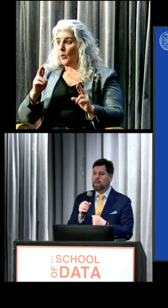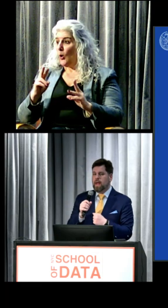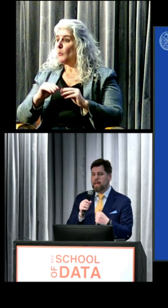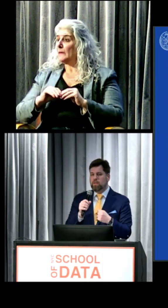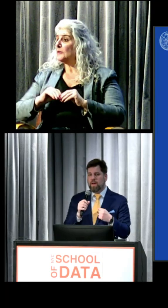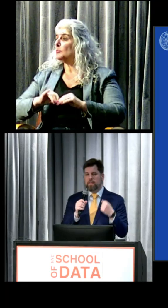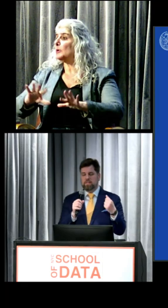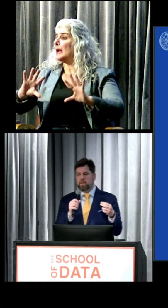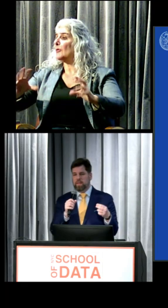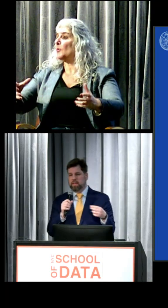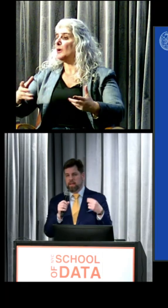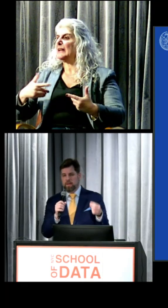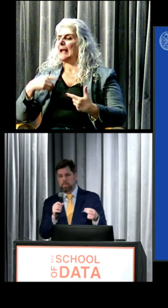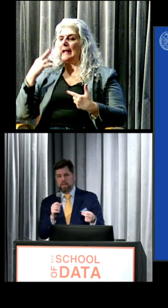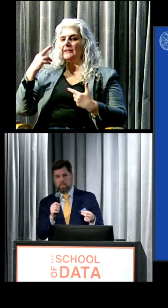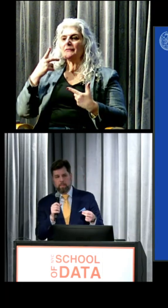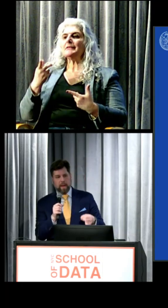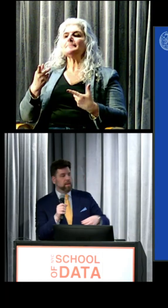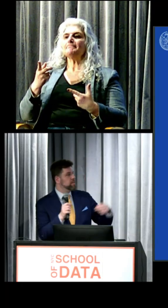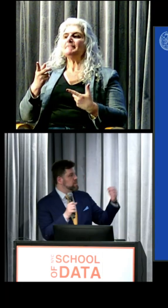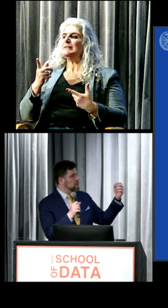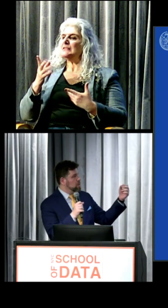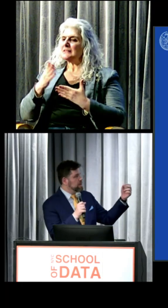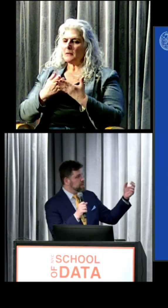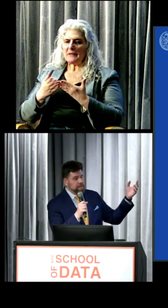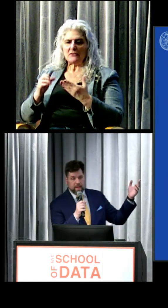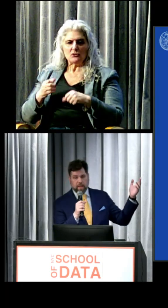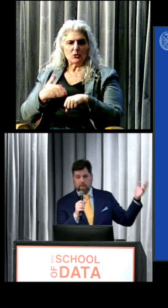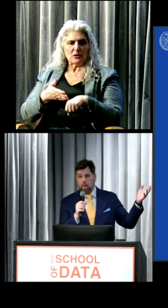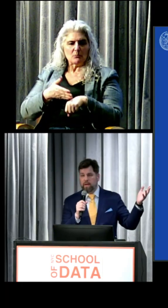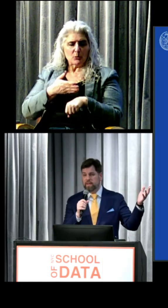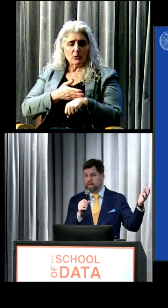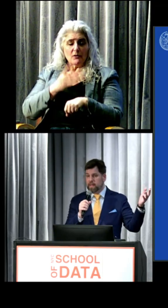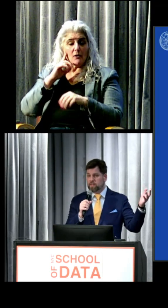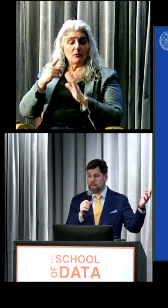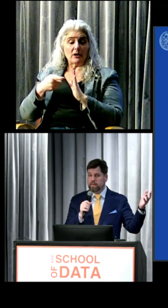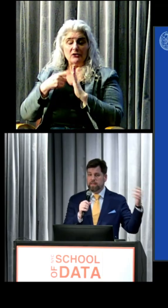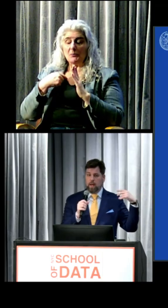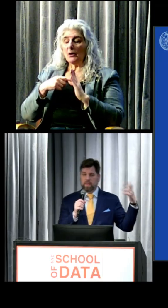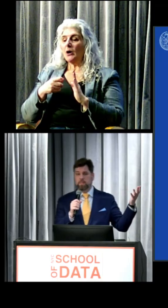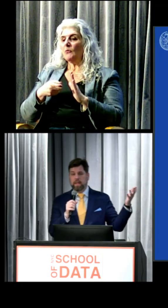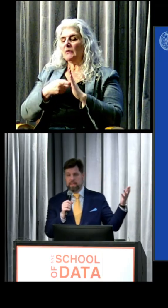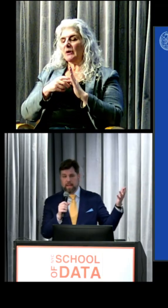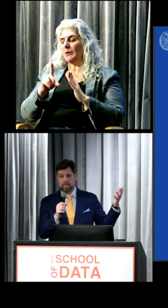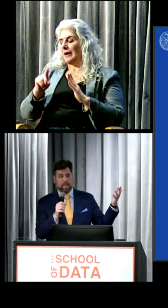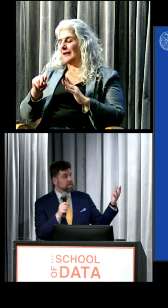than anything, and that's a really important part of New York City, right, and of cities in general.